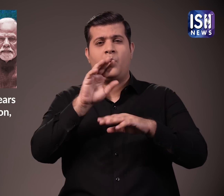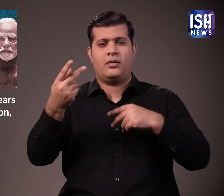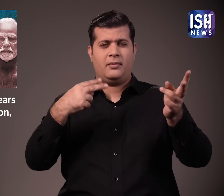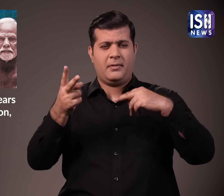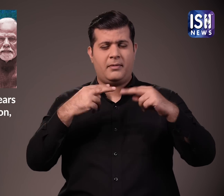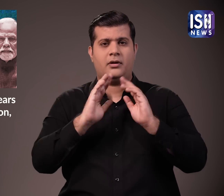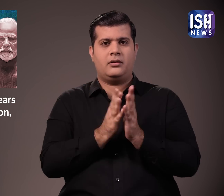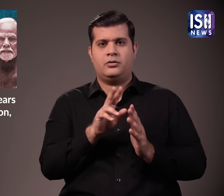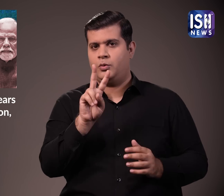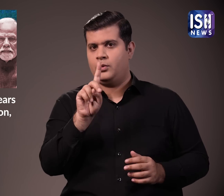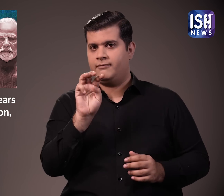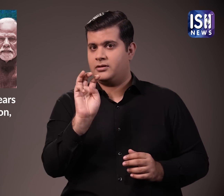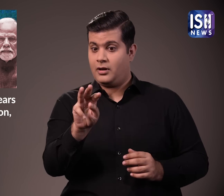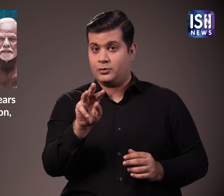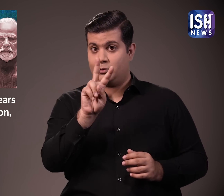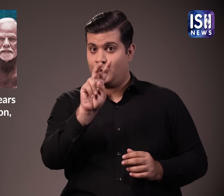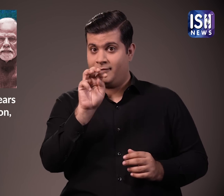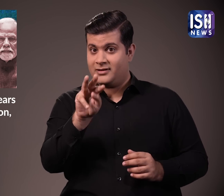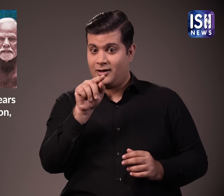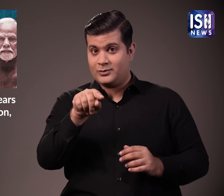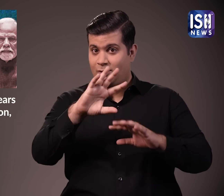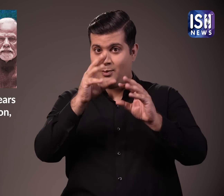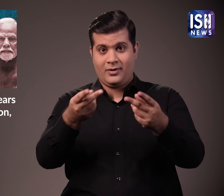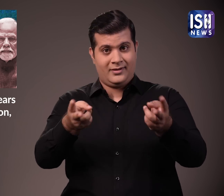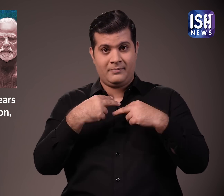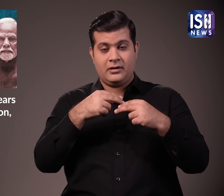They received 21,000 feedbacks